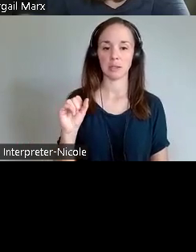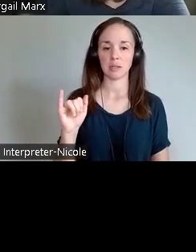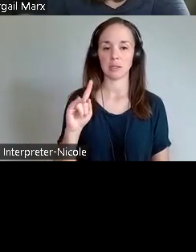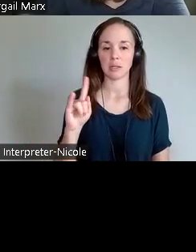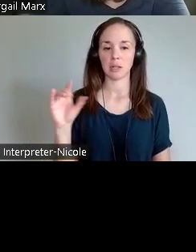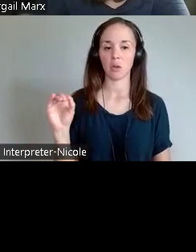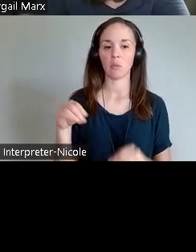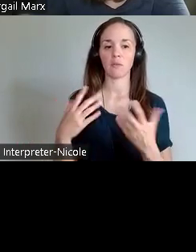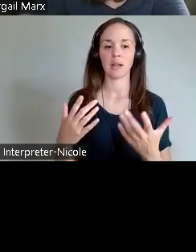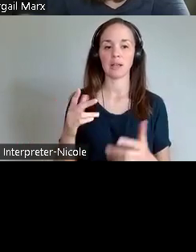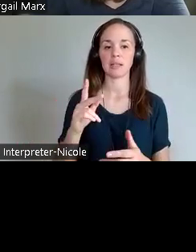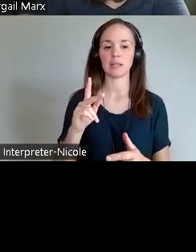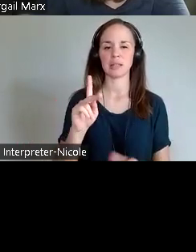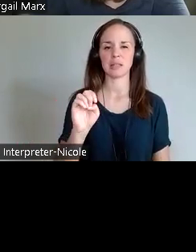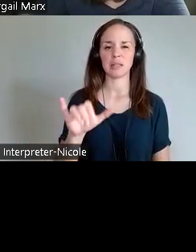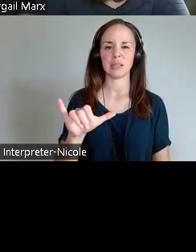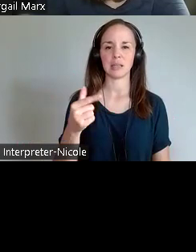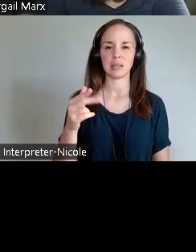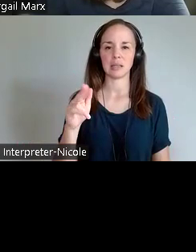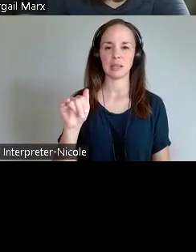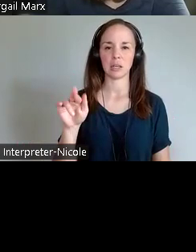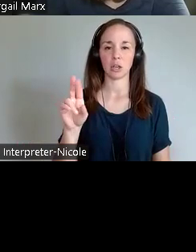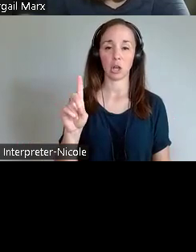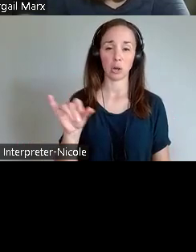are available so it wouldn't be an out of pocket cost for the